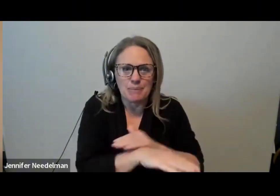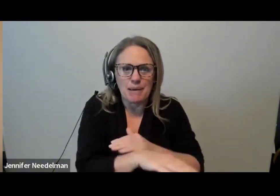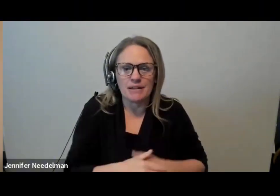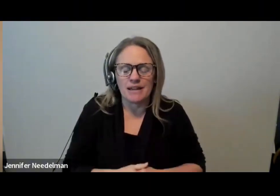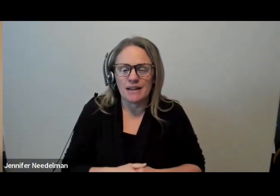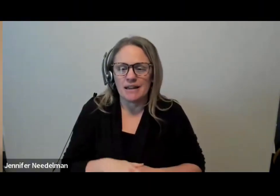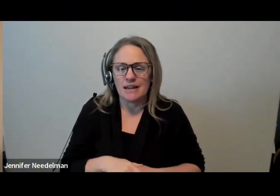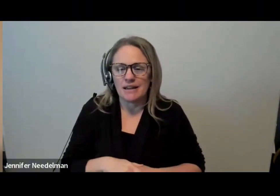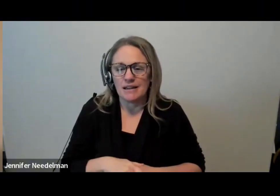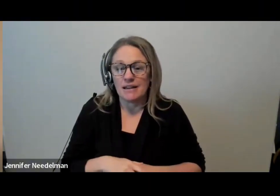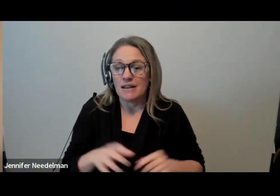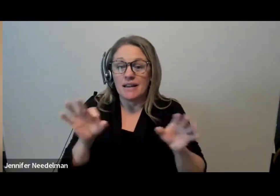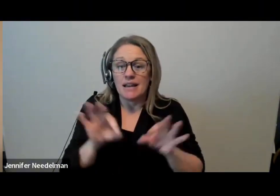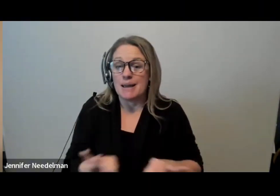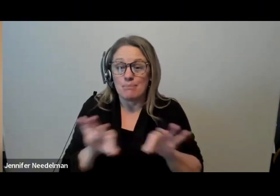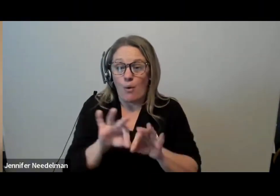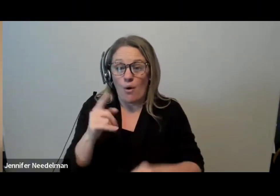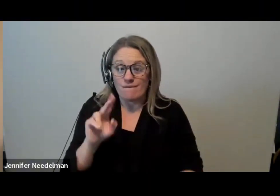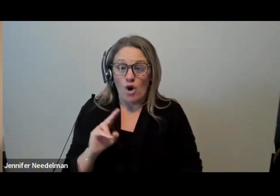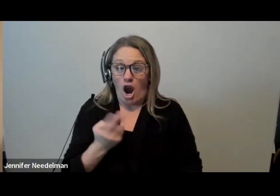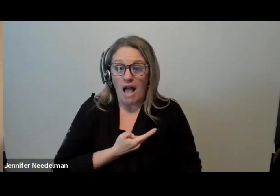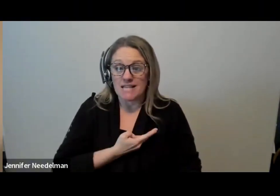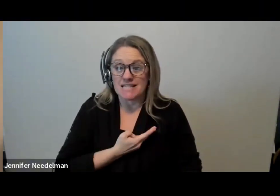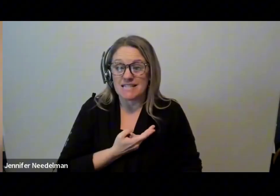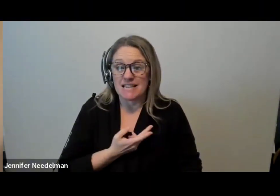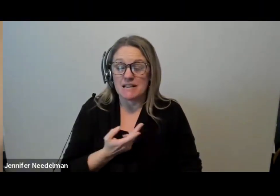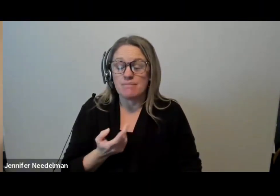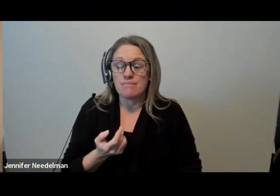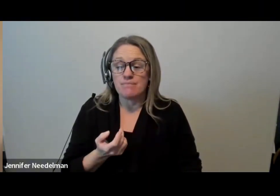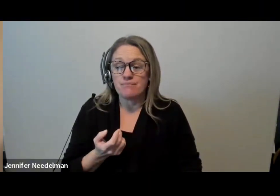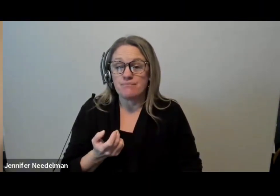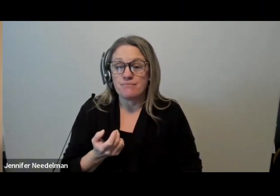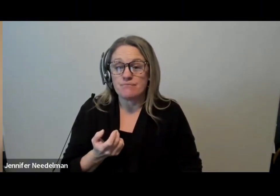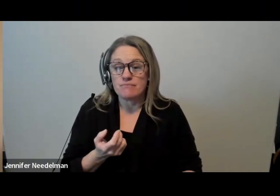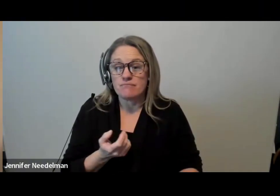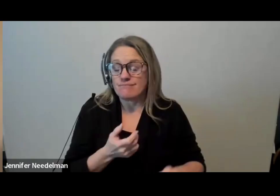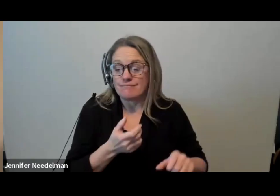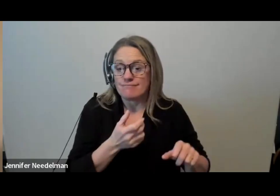for us when we were building everything we built - AbleToPlay as well as the, the behind the scenes stuff